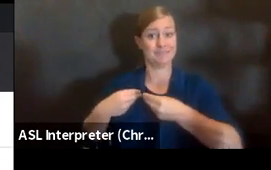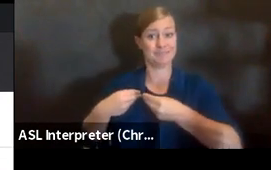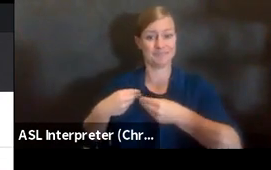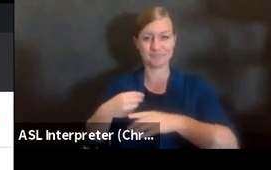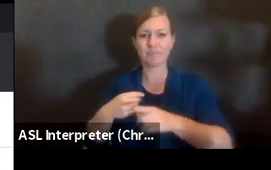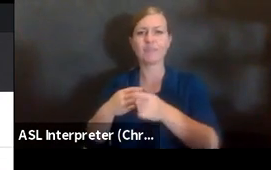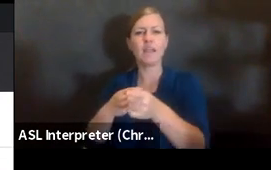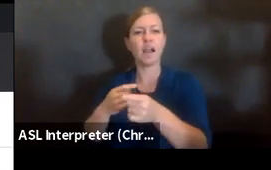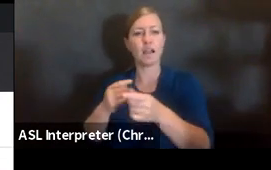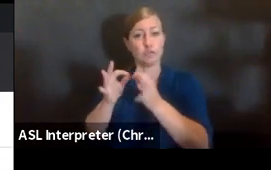Katherine Livick - ESD 112: Jimmy and Janice both turned it in.